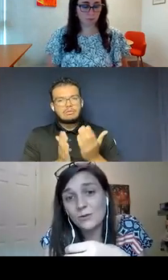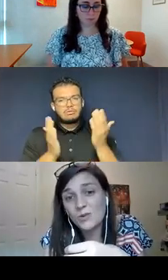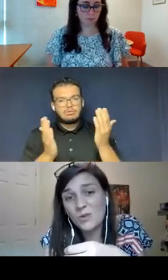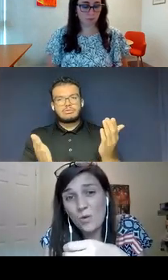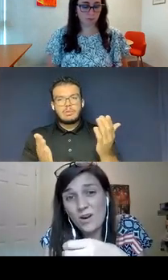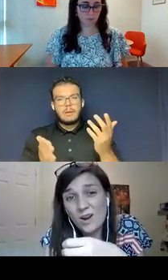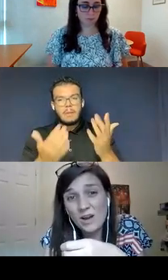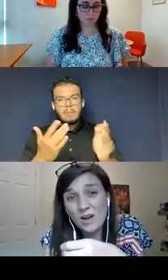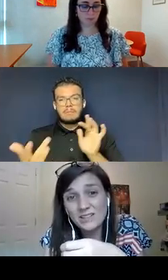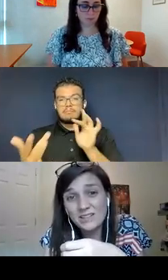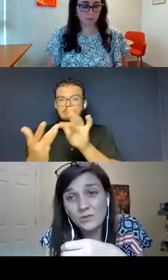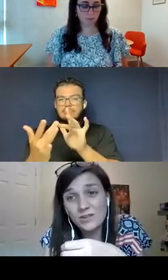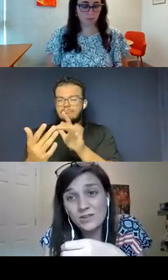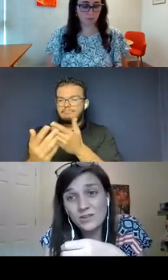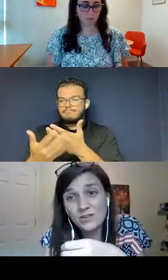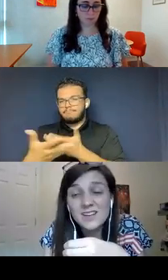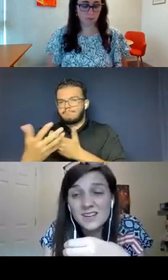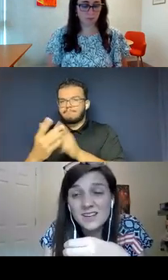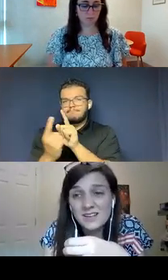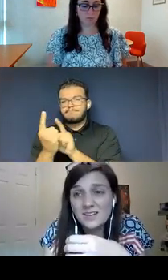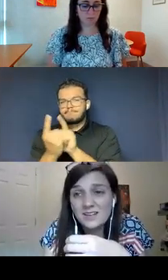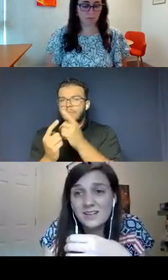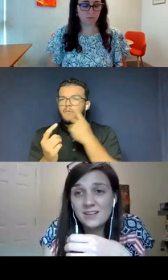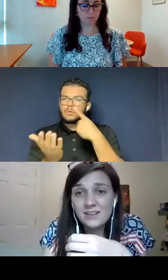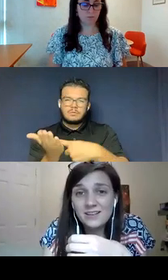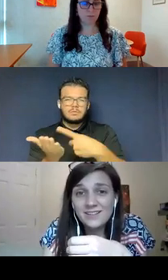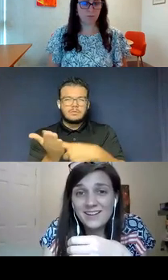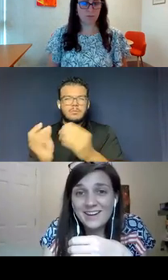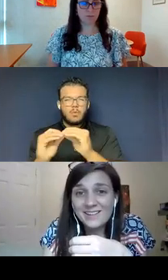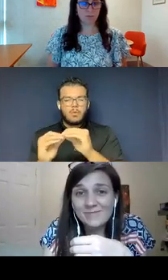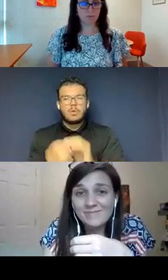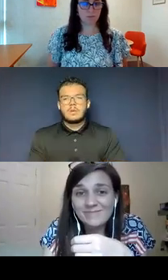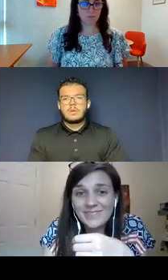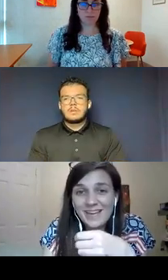to us one-on-one to discuss. Yeah.